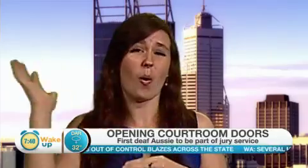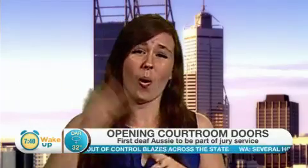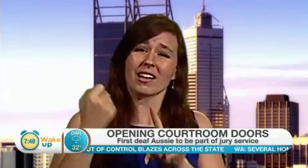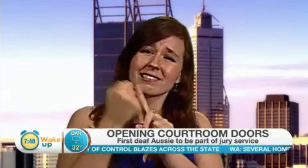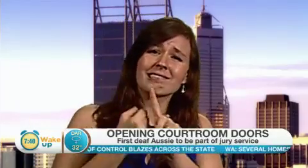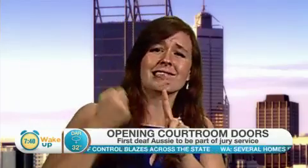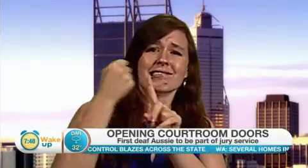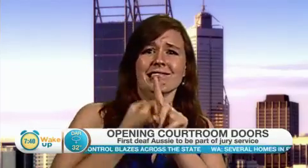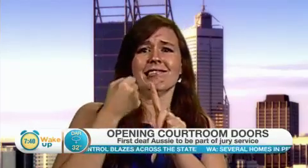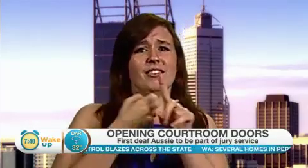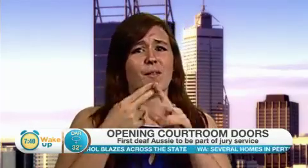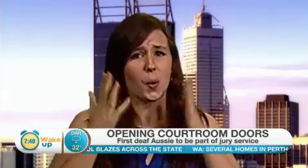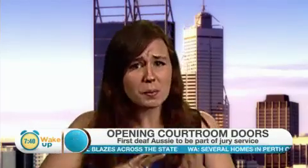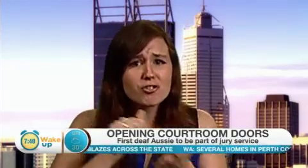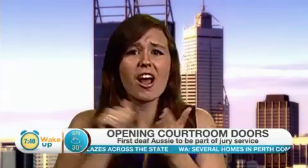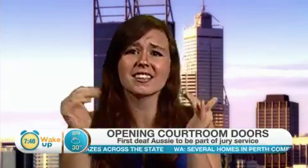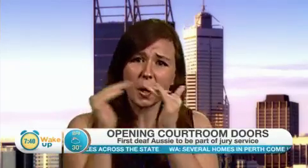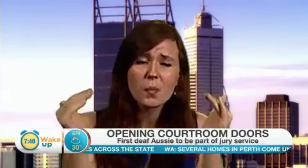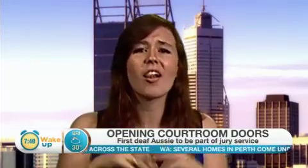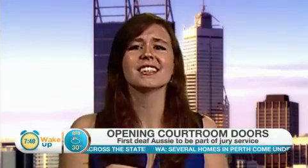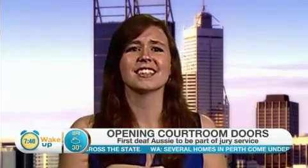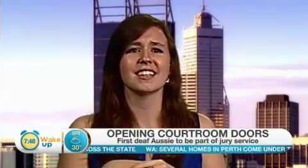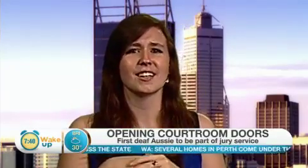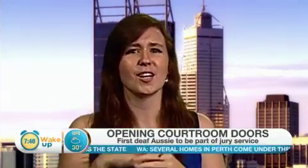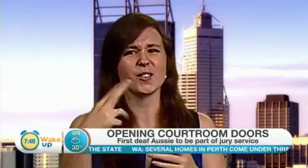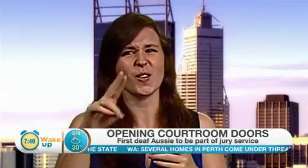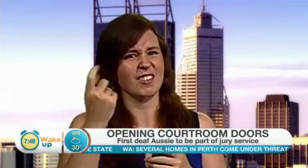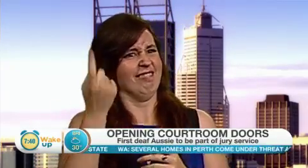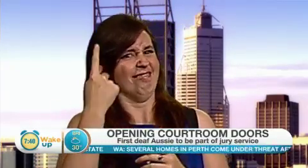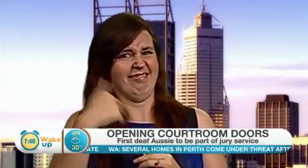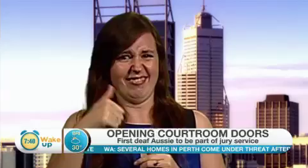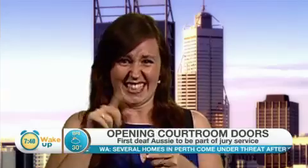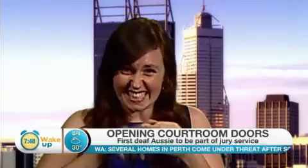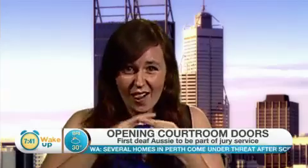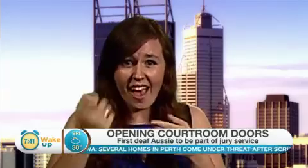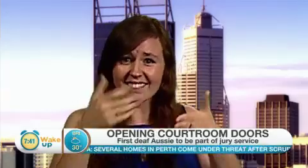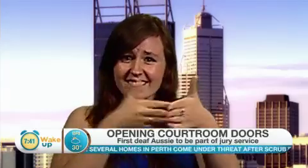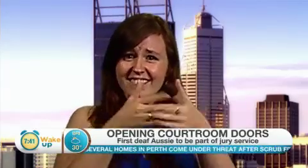the fifth generation of deaf people in my family and all of the women in my family have lobbied really